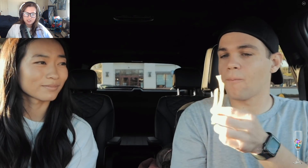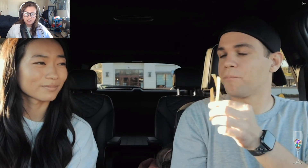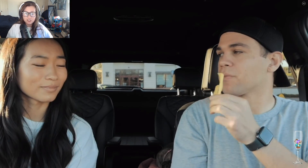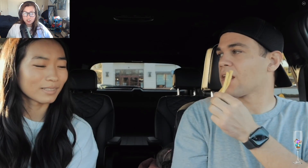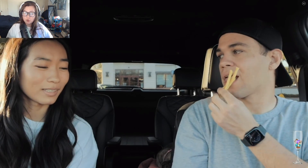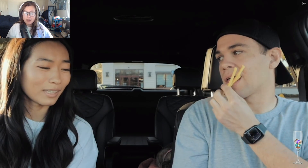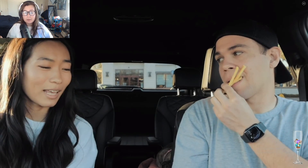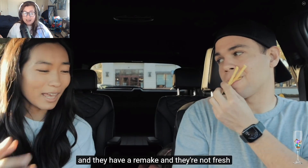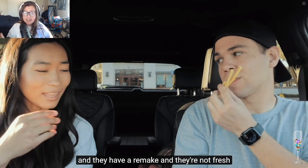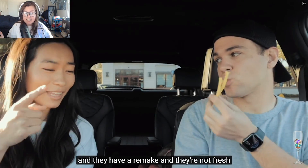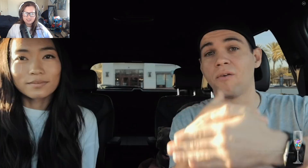They took twenty minutes!